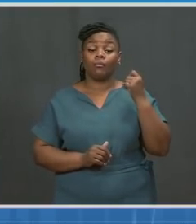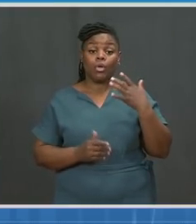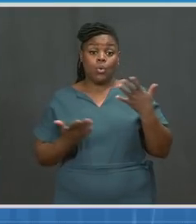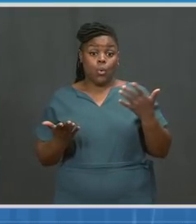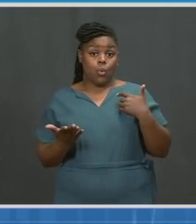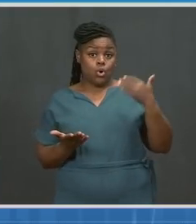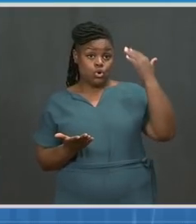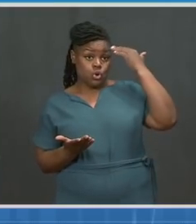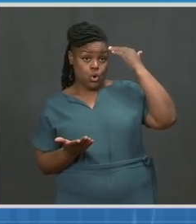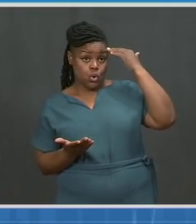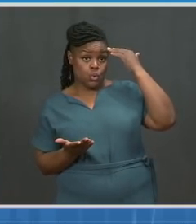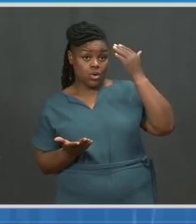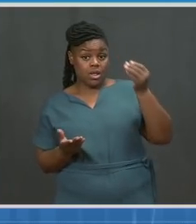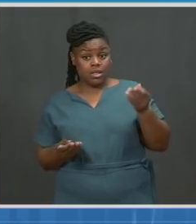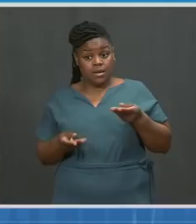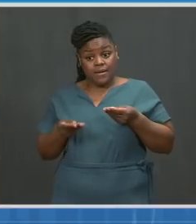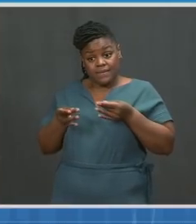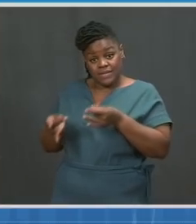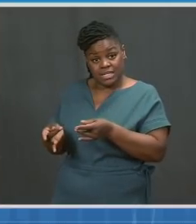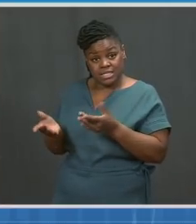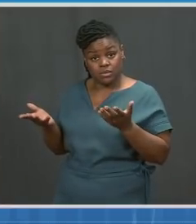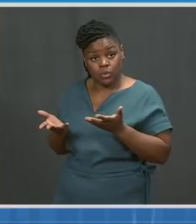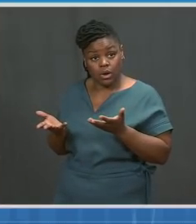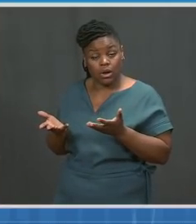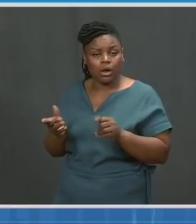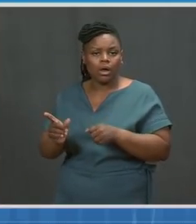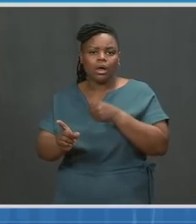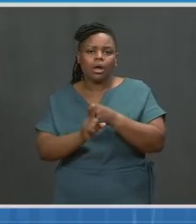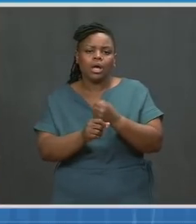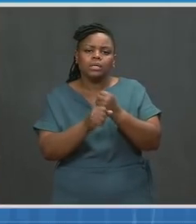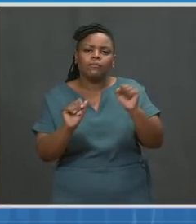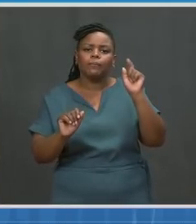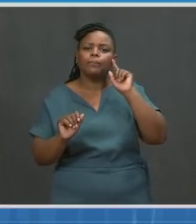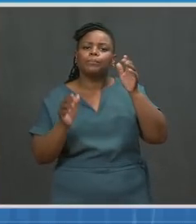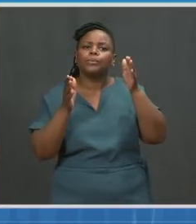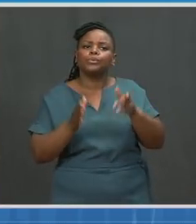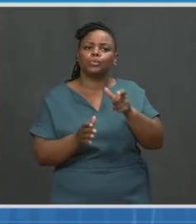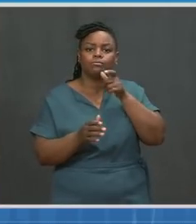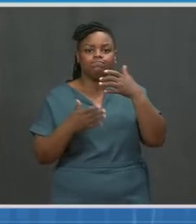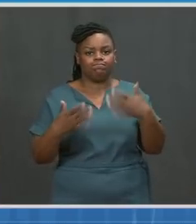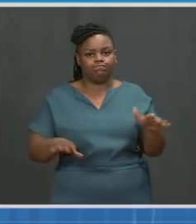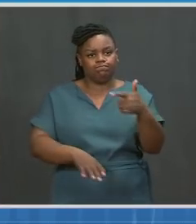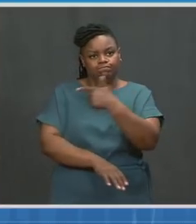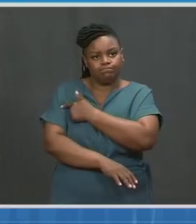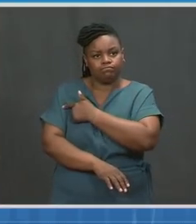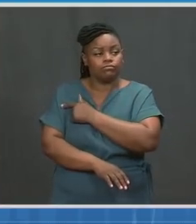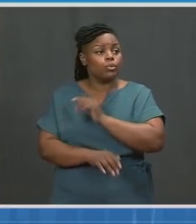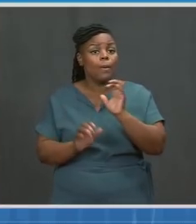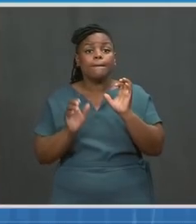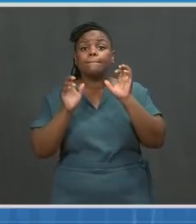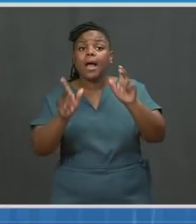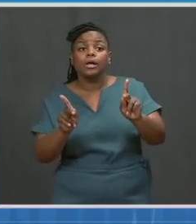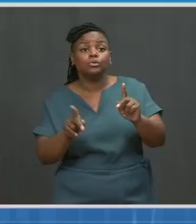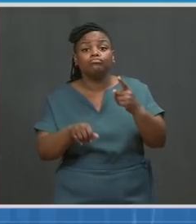it is also safe for those who are fully vaccinated to return to the activities they love doing inside